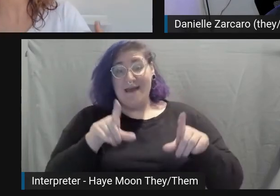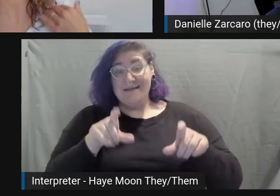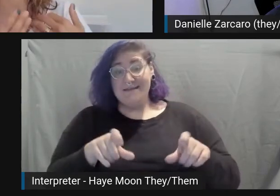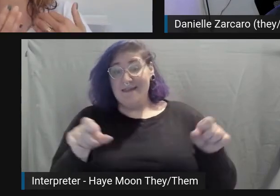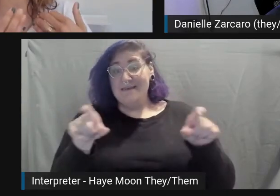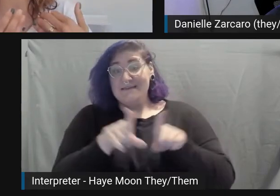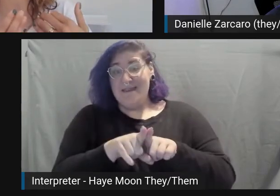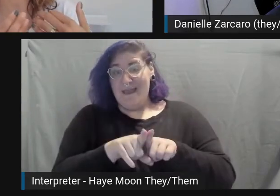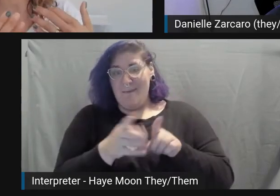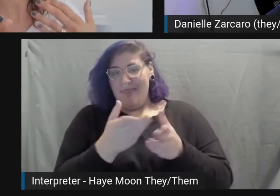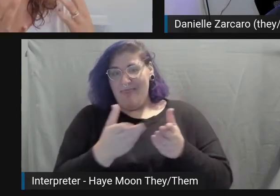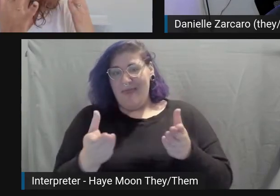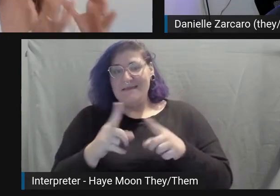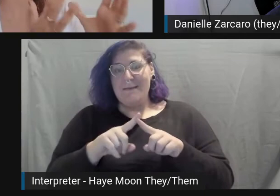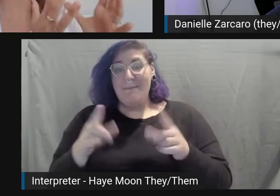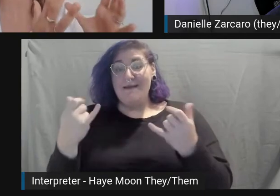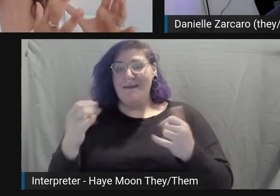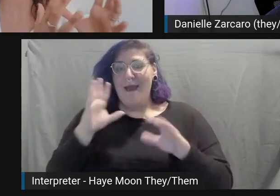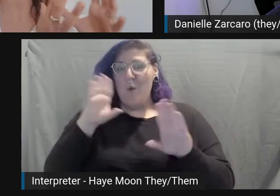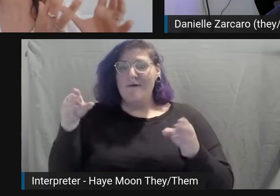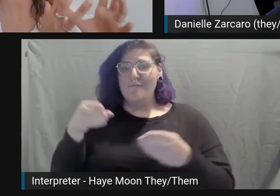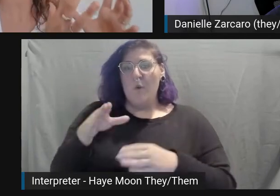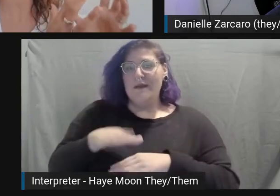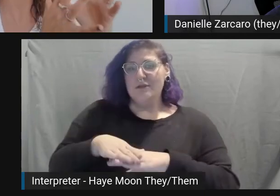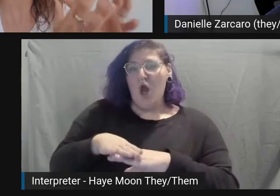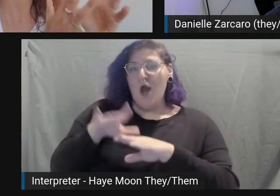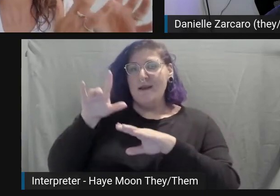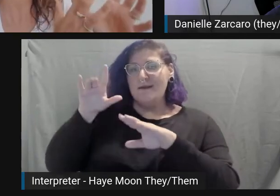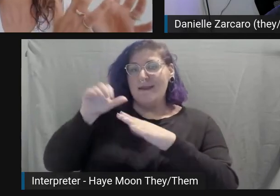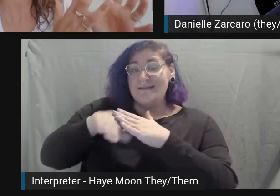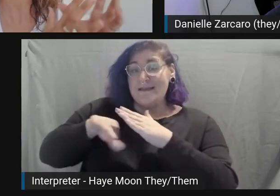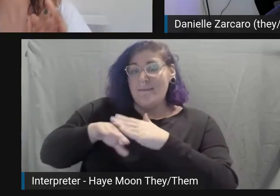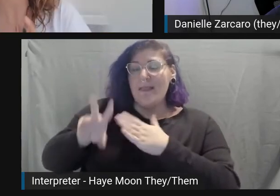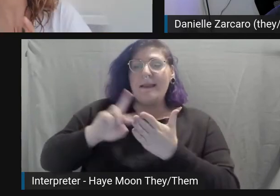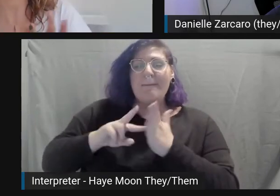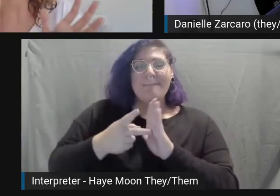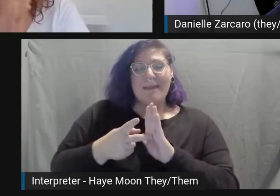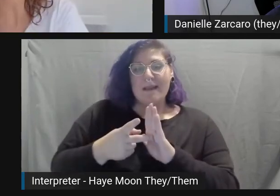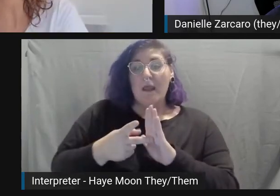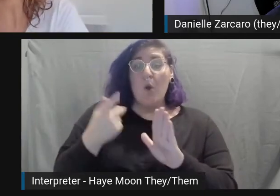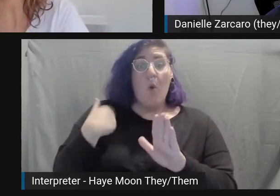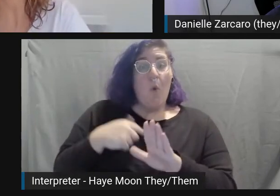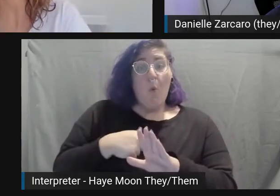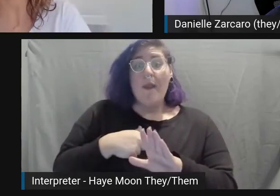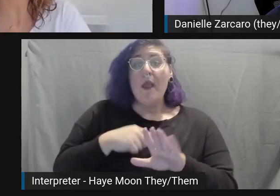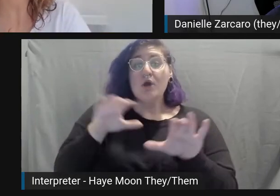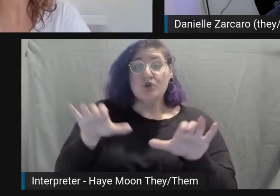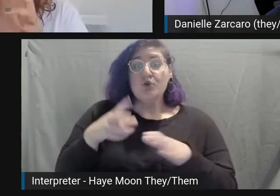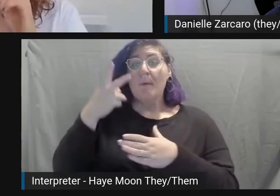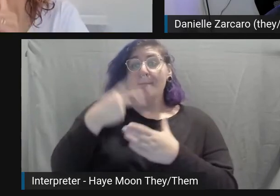which means they're covering what is being covered in mainstream testing and now they can do for accessibility?